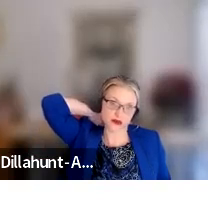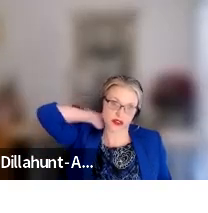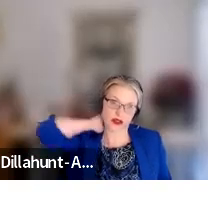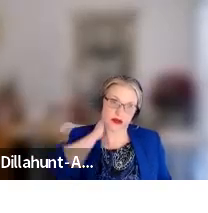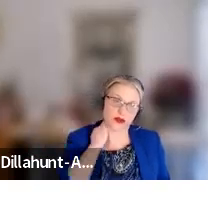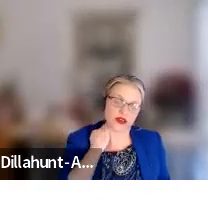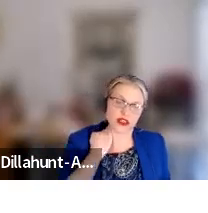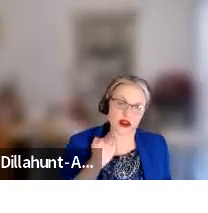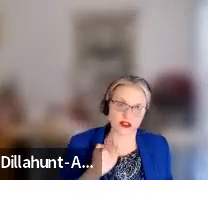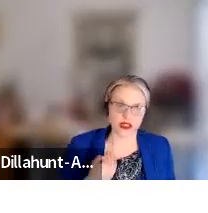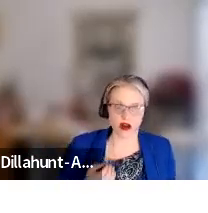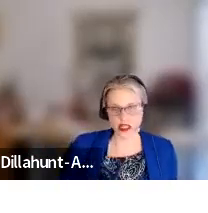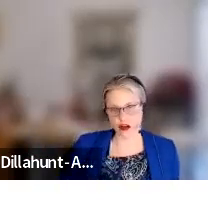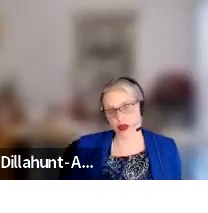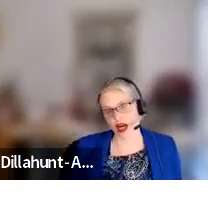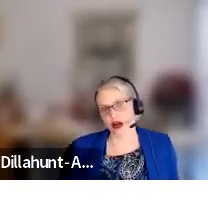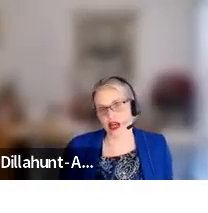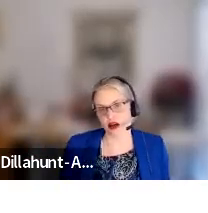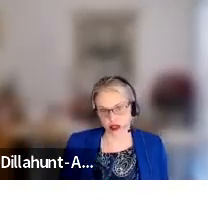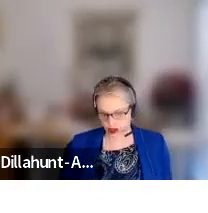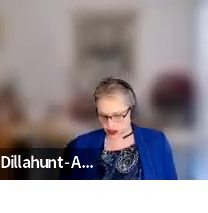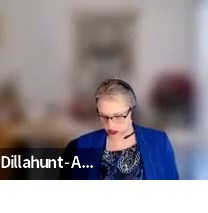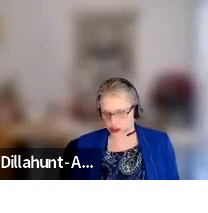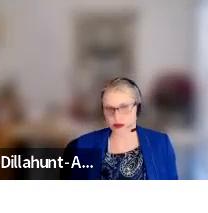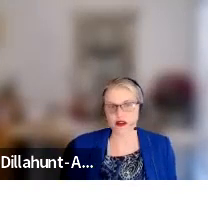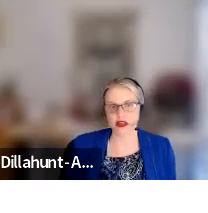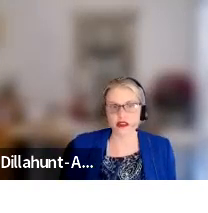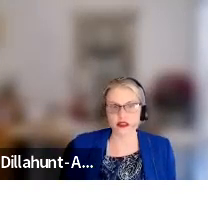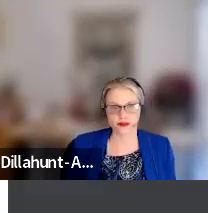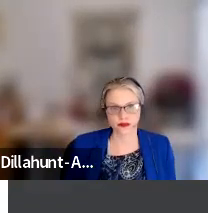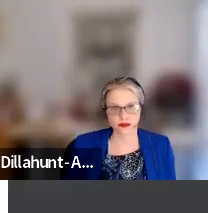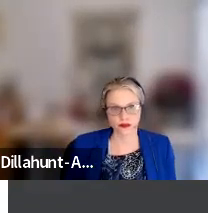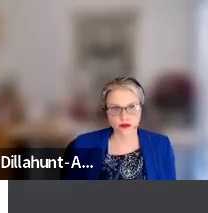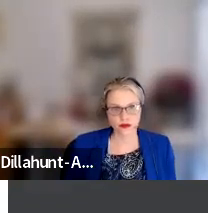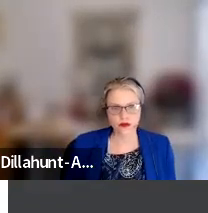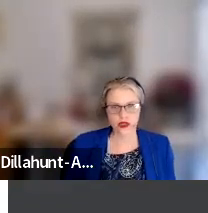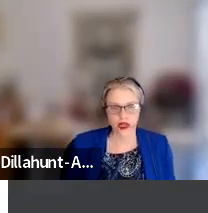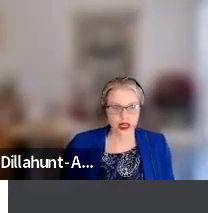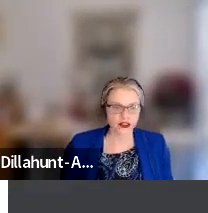So, a lot of people think that you have to be knocked out or black out to have one and that's simply not the case.